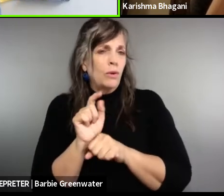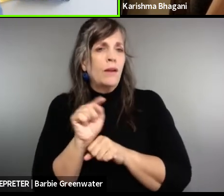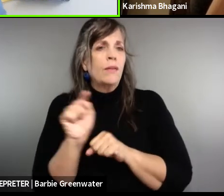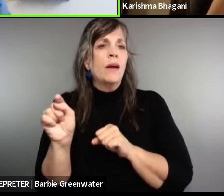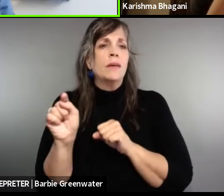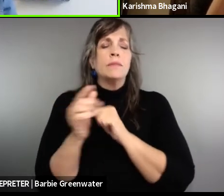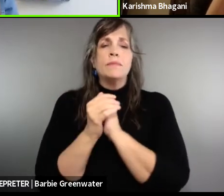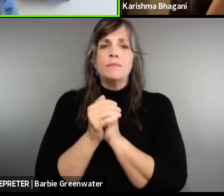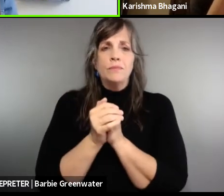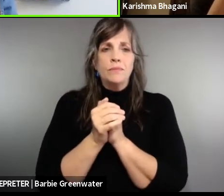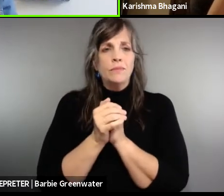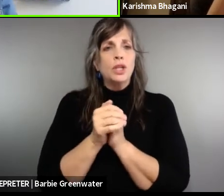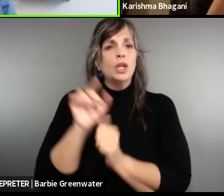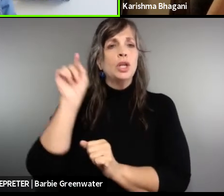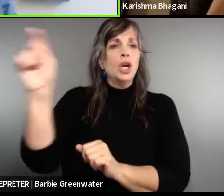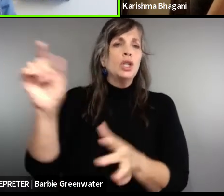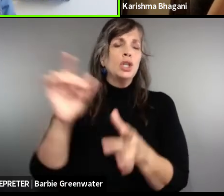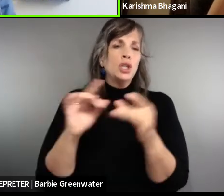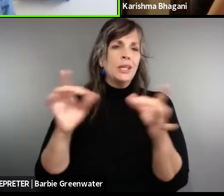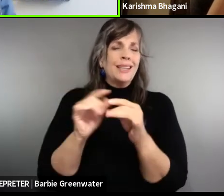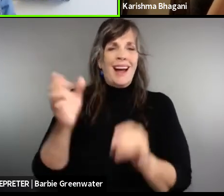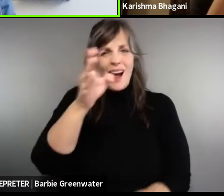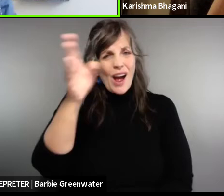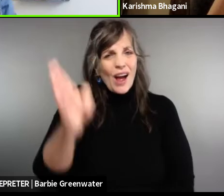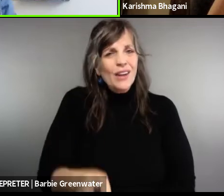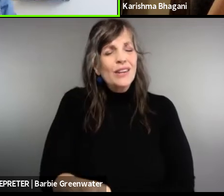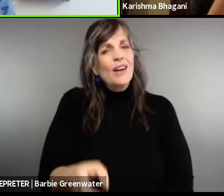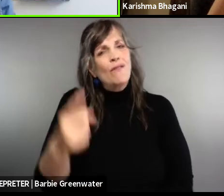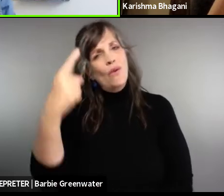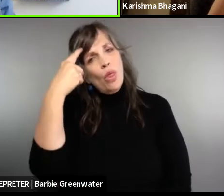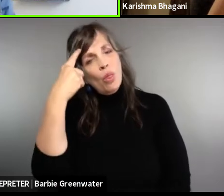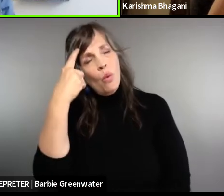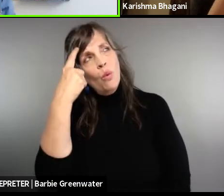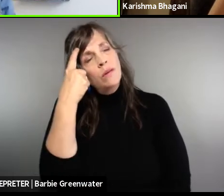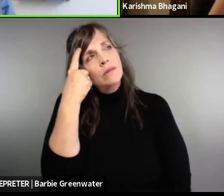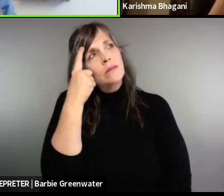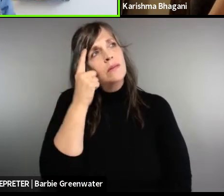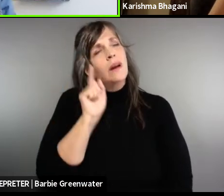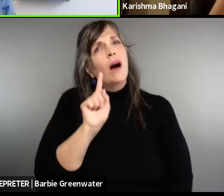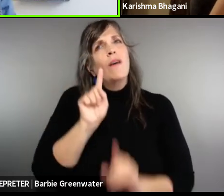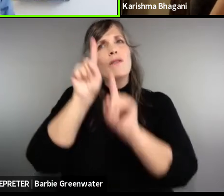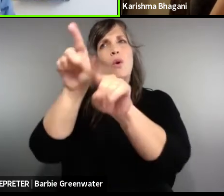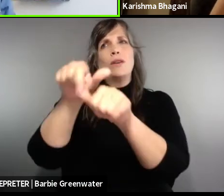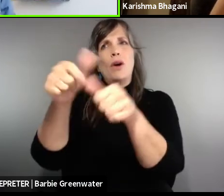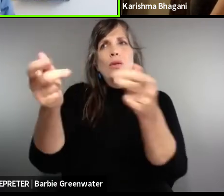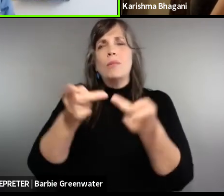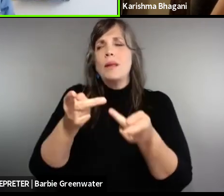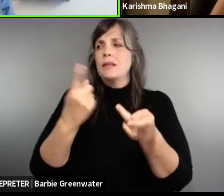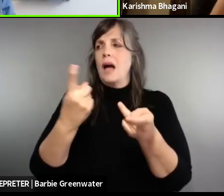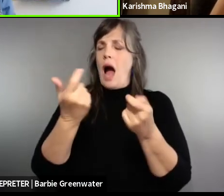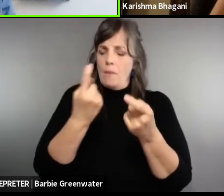And she said, I never thought of going somewhere different. I've always tried to diversify.